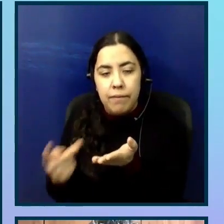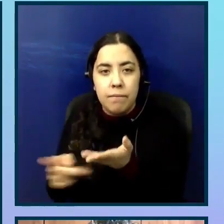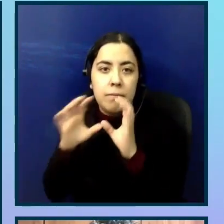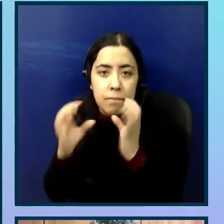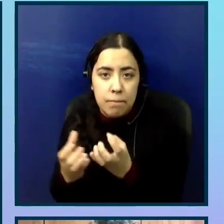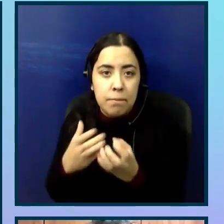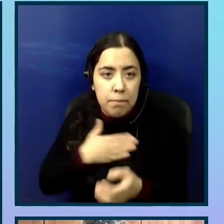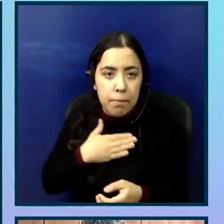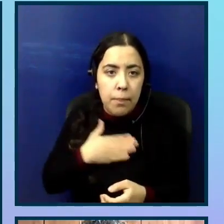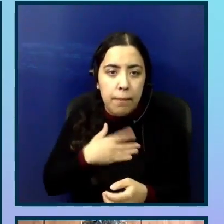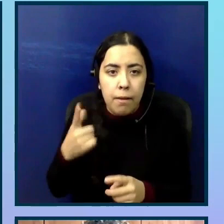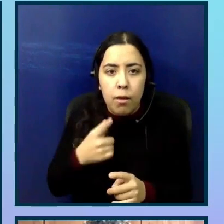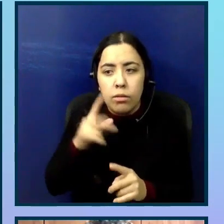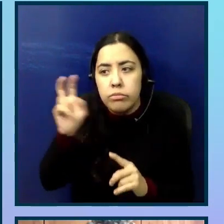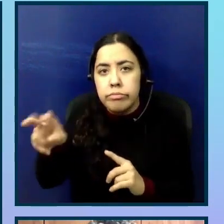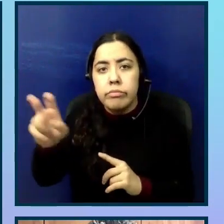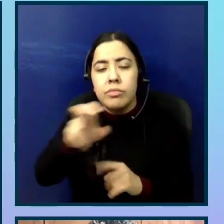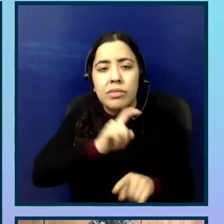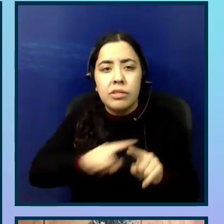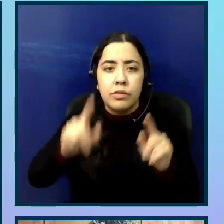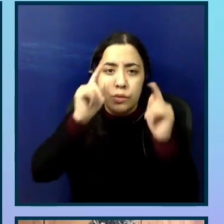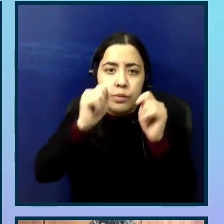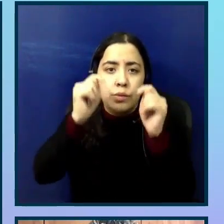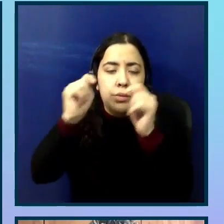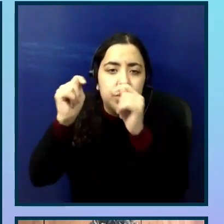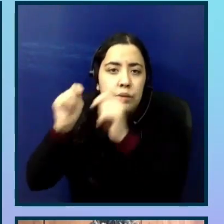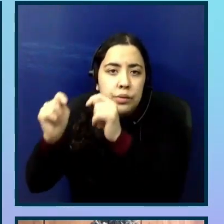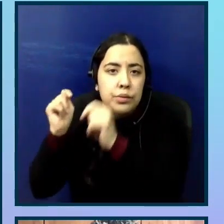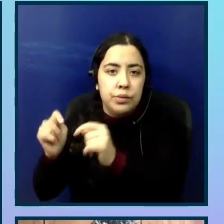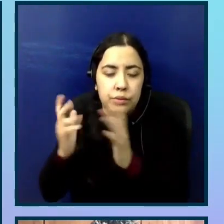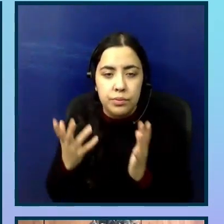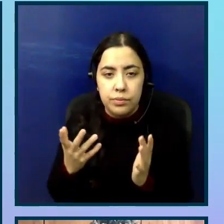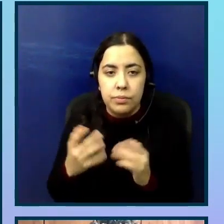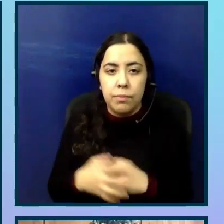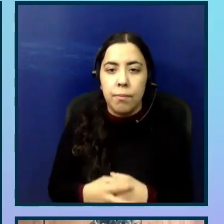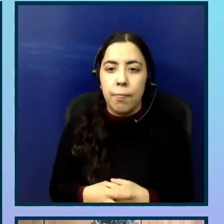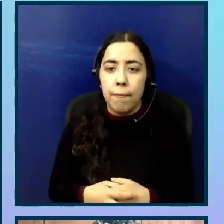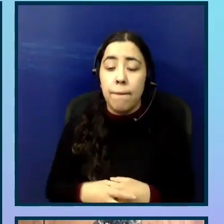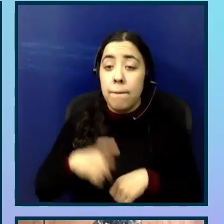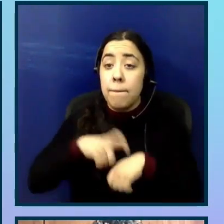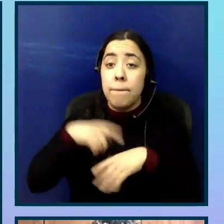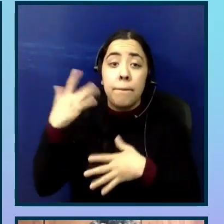I would always have to go to different tutors, and as time went by,